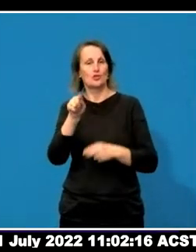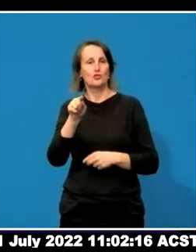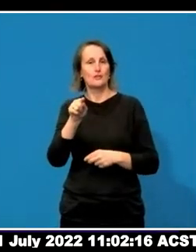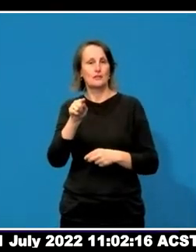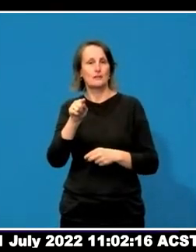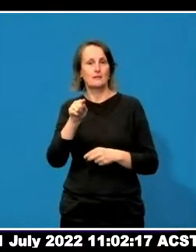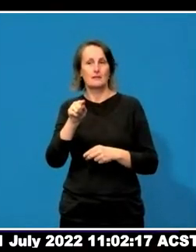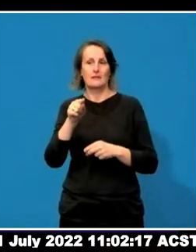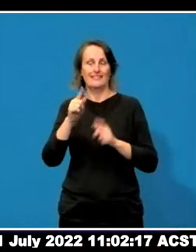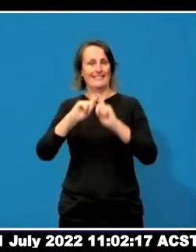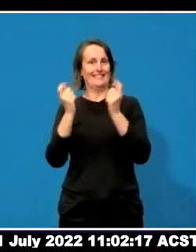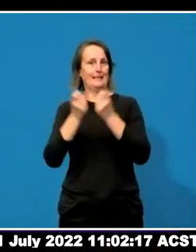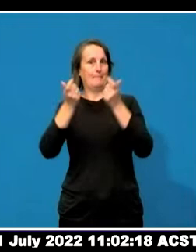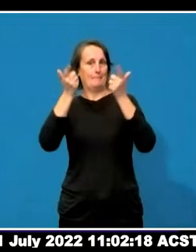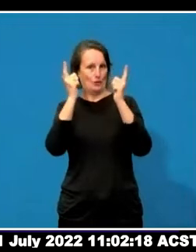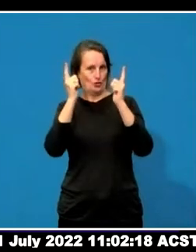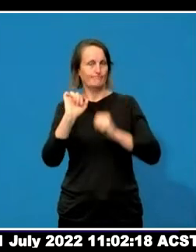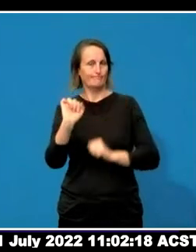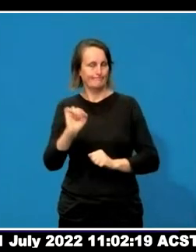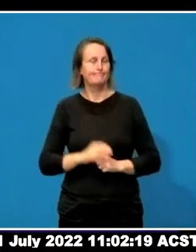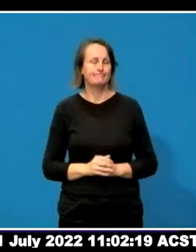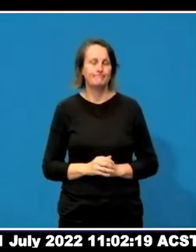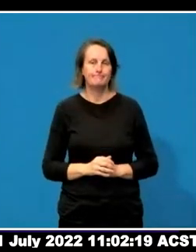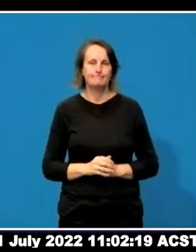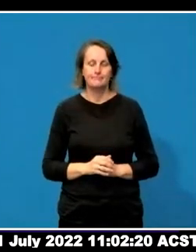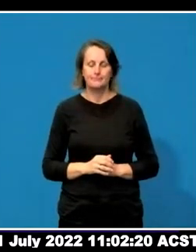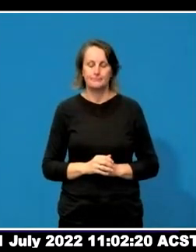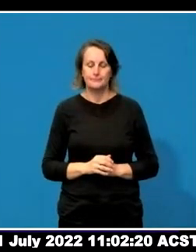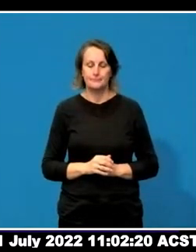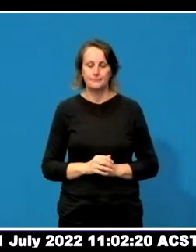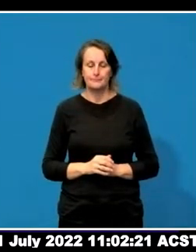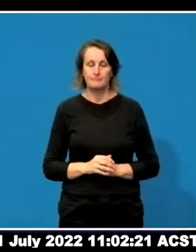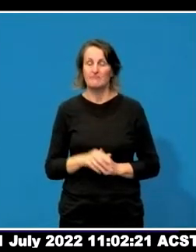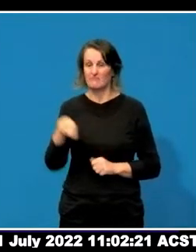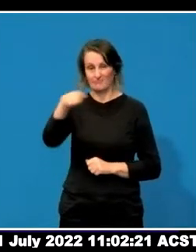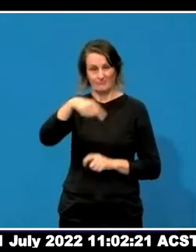Manager. The team have been providing disability services to people living on NPY